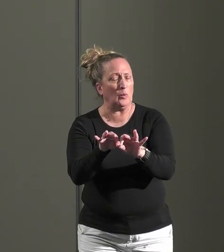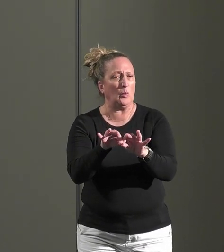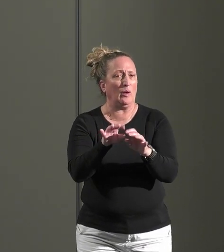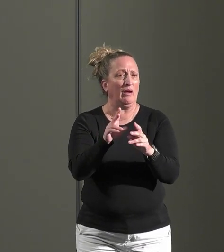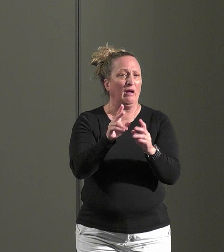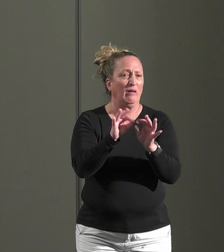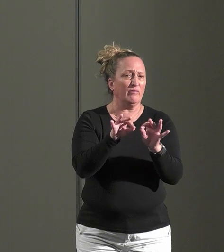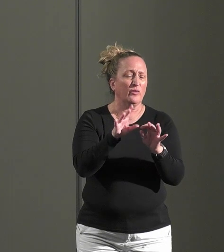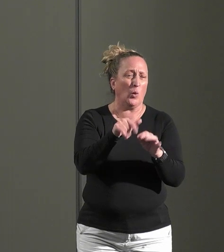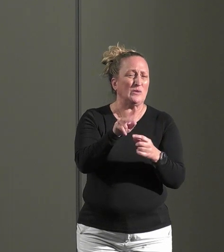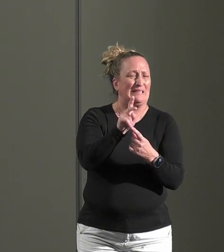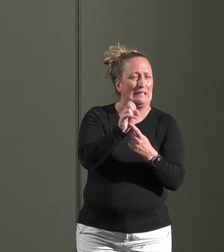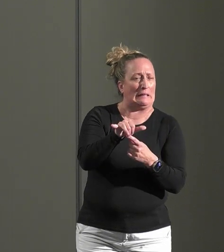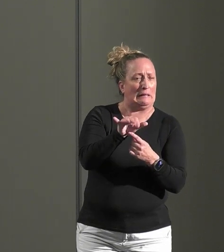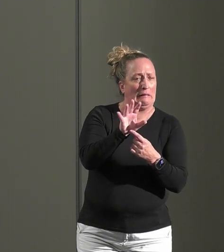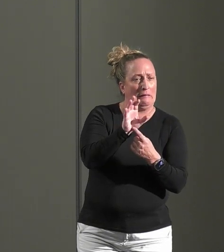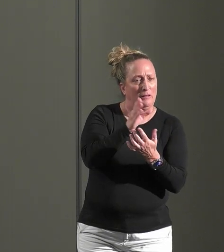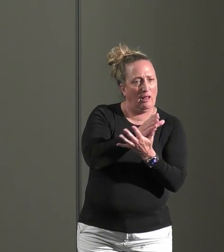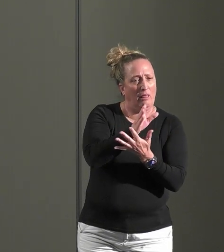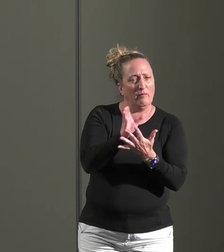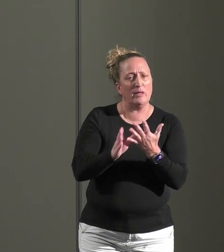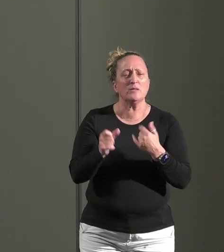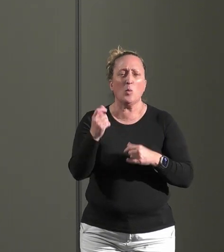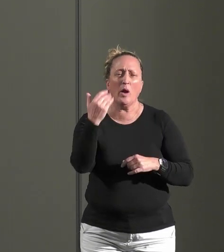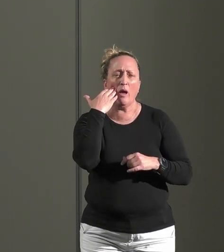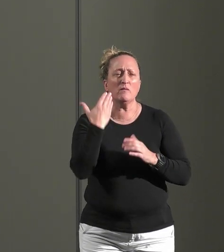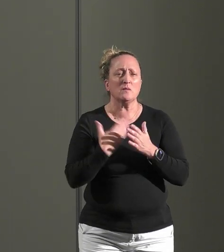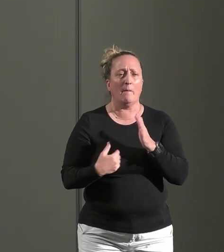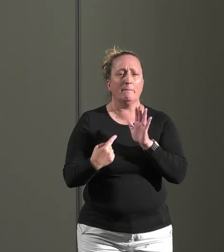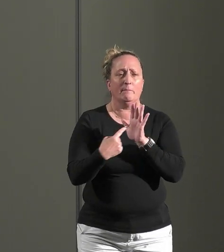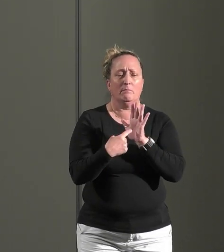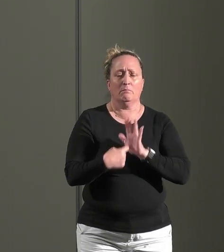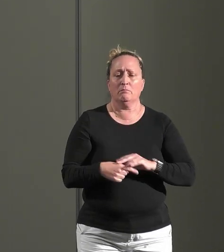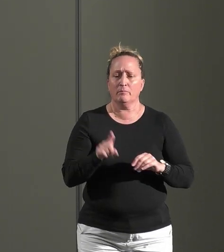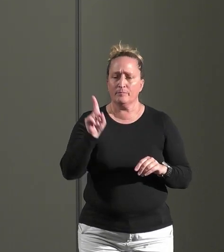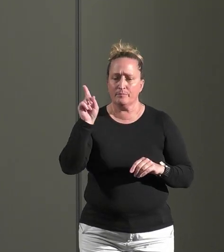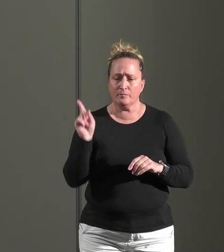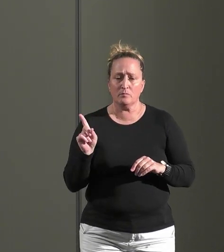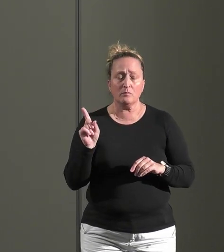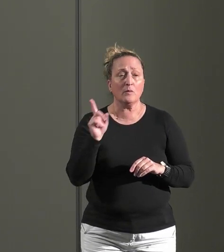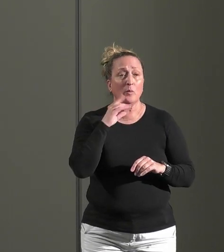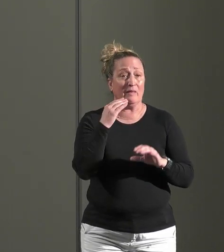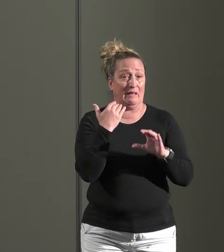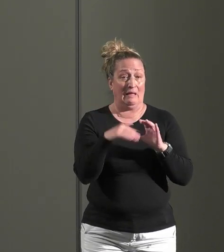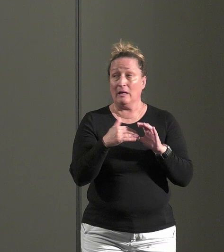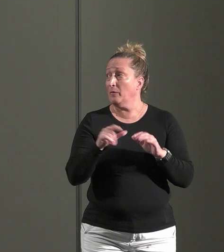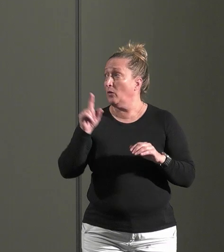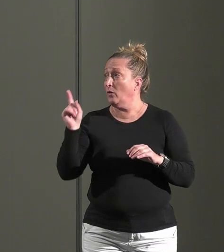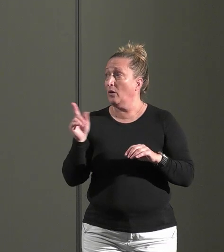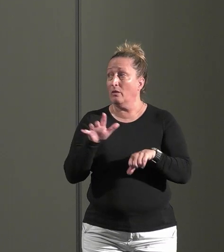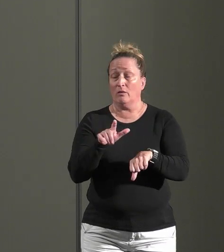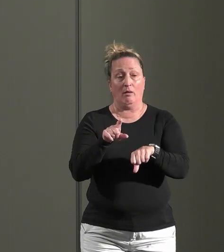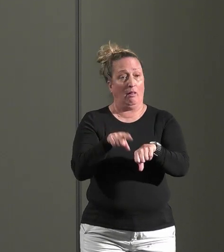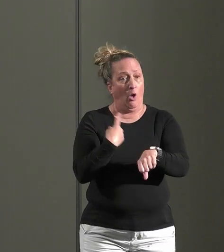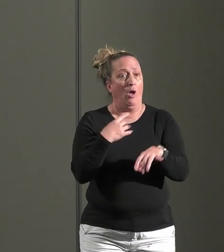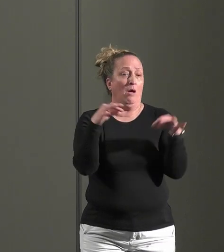elements. I have examples here. With email. And long description how you should enter